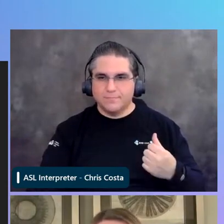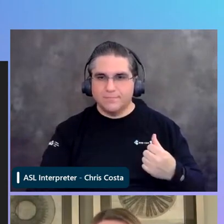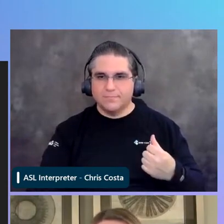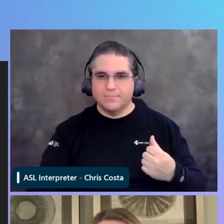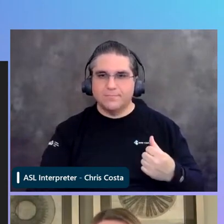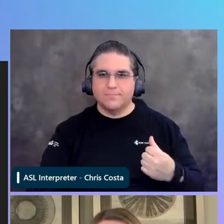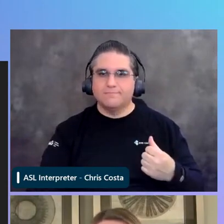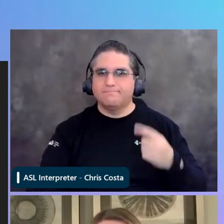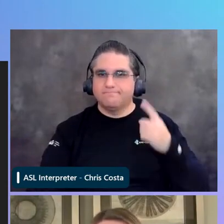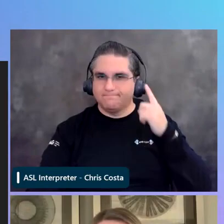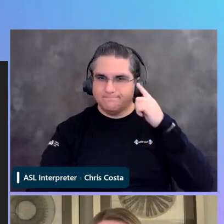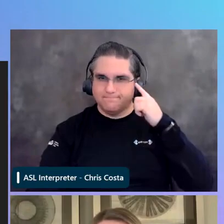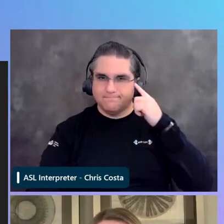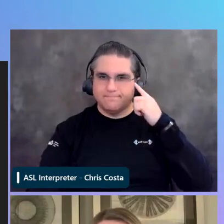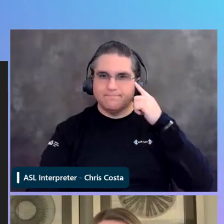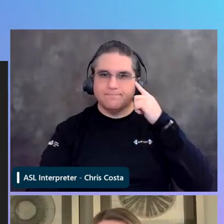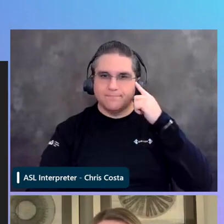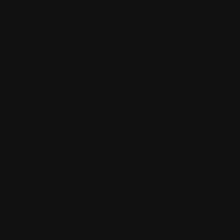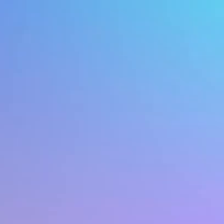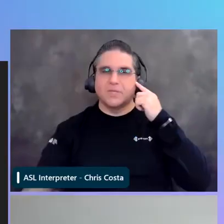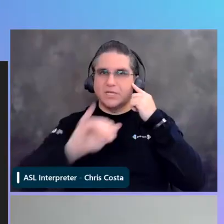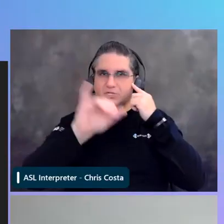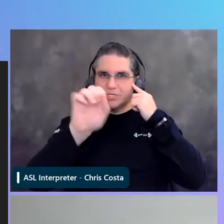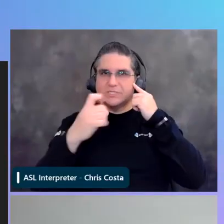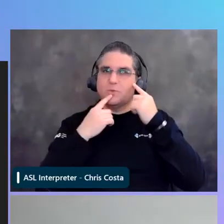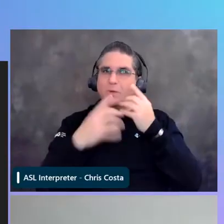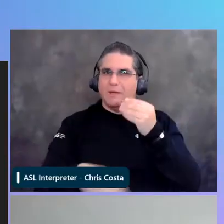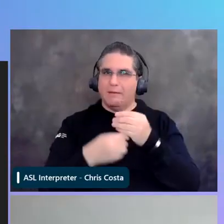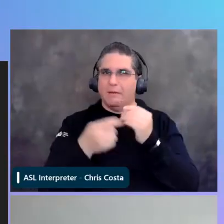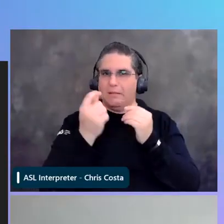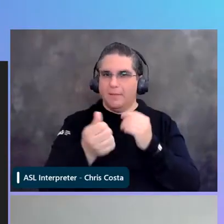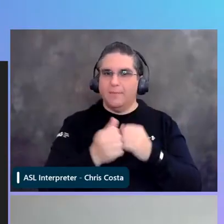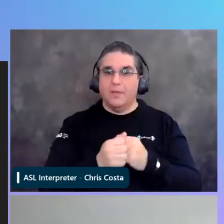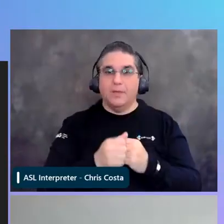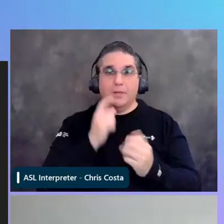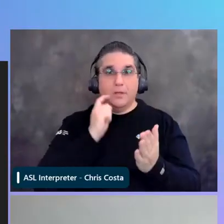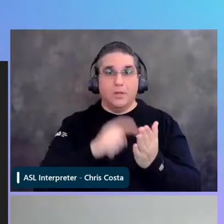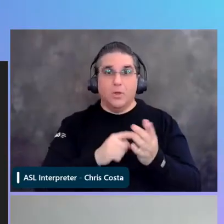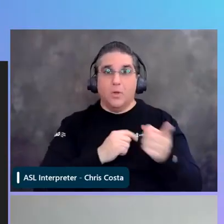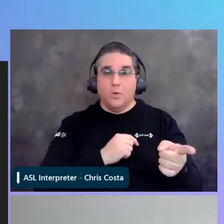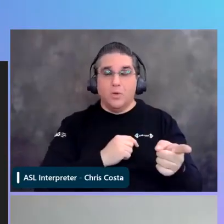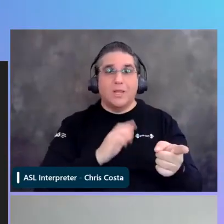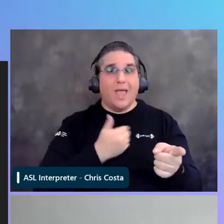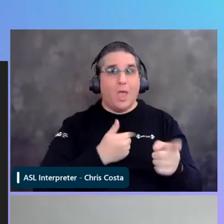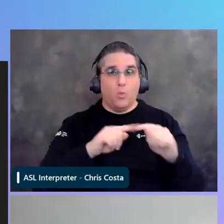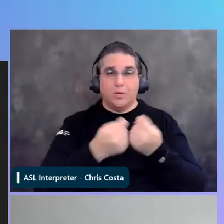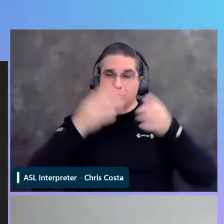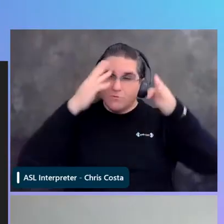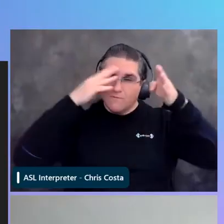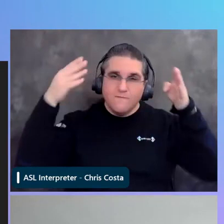think it's really impressive. And it speaks to the commitment of the team to make our tools